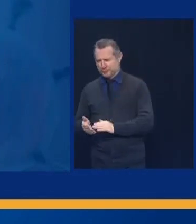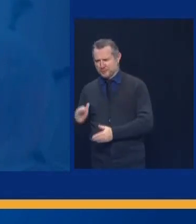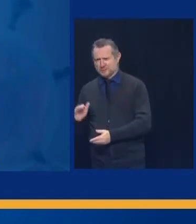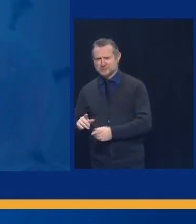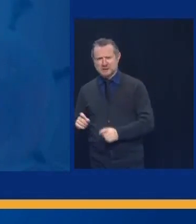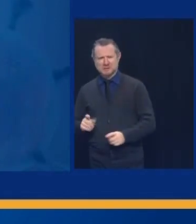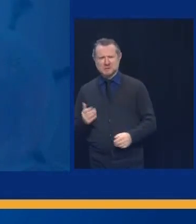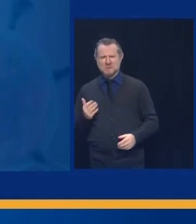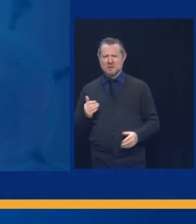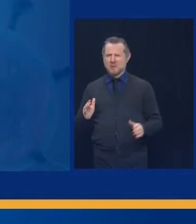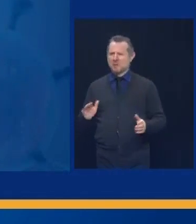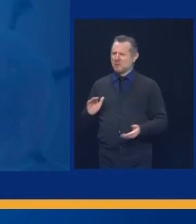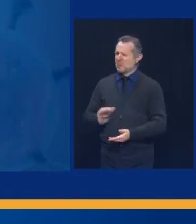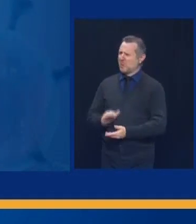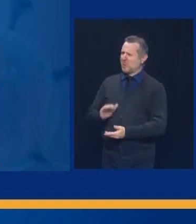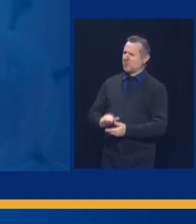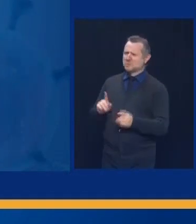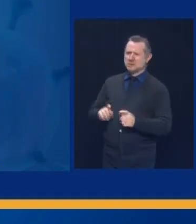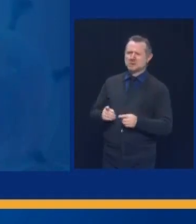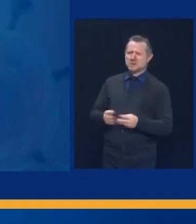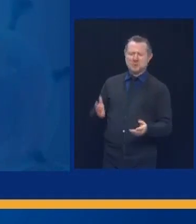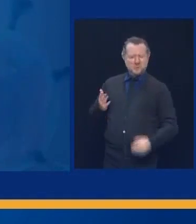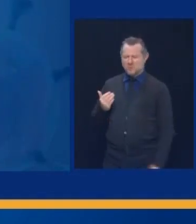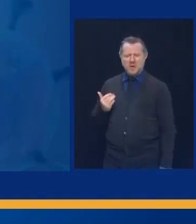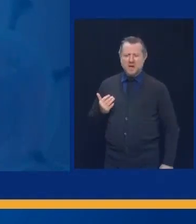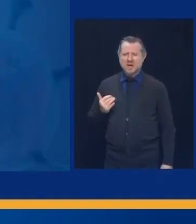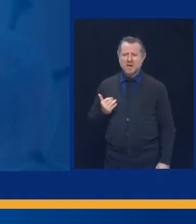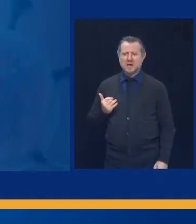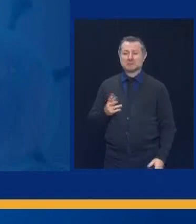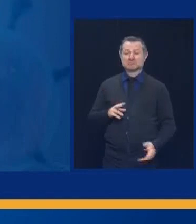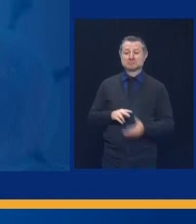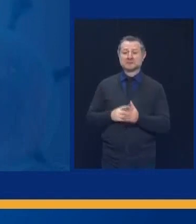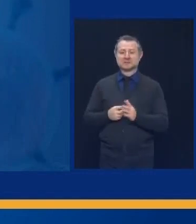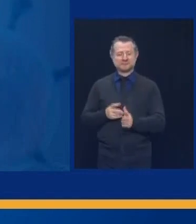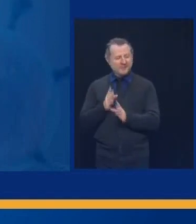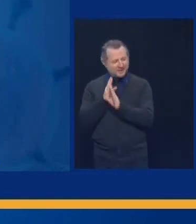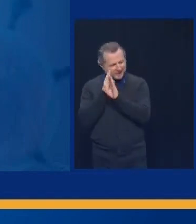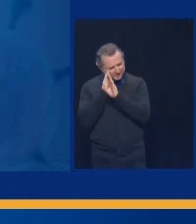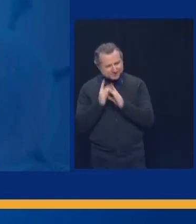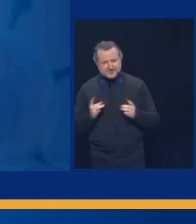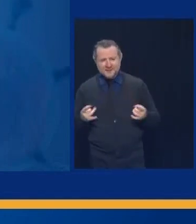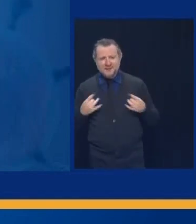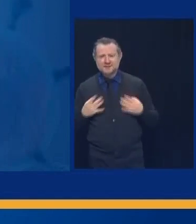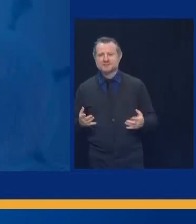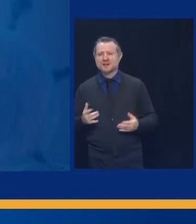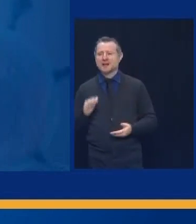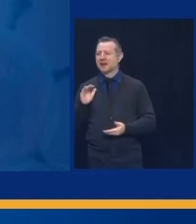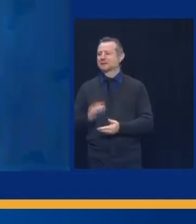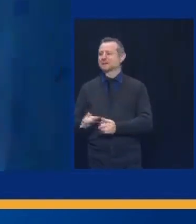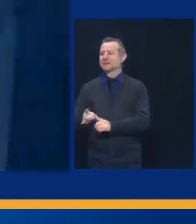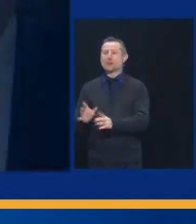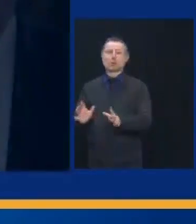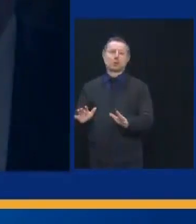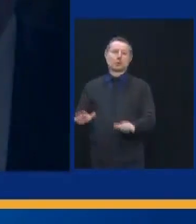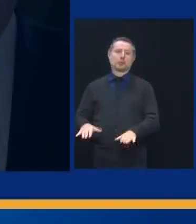GA? GOING DOWN. ARIZONA? GOING DOWN IN THE NUMBER OF TESTS.